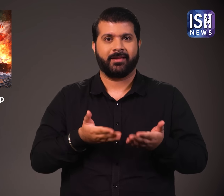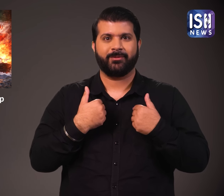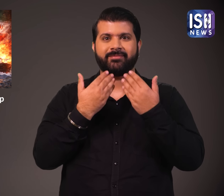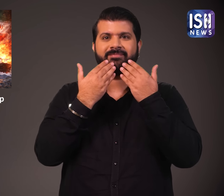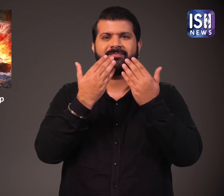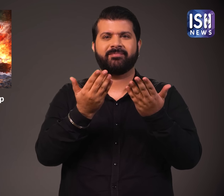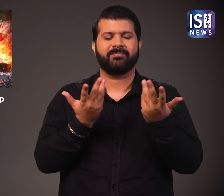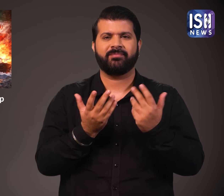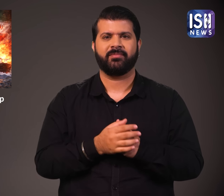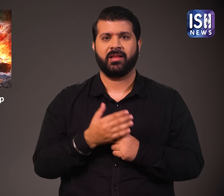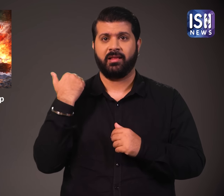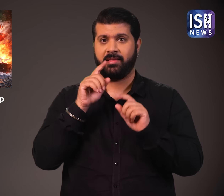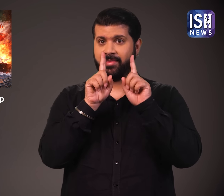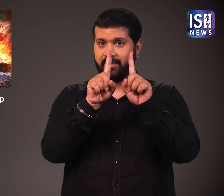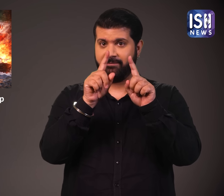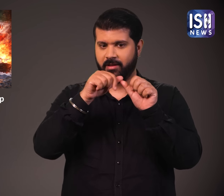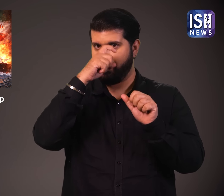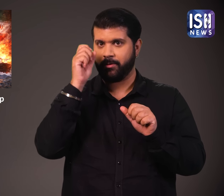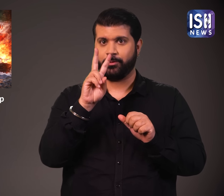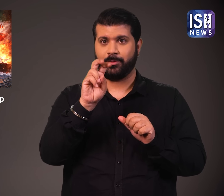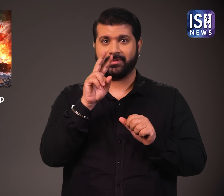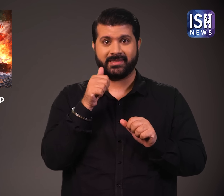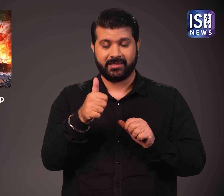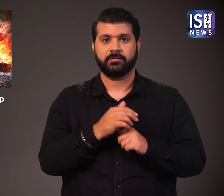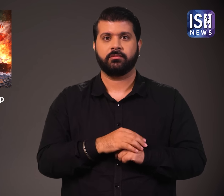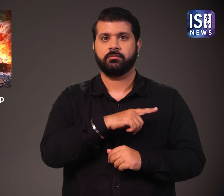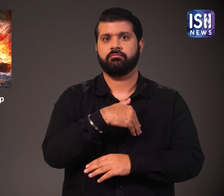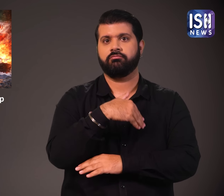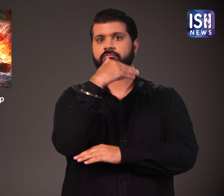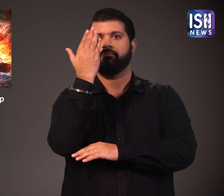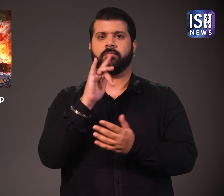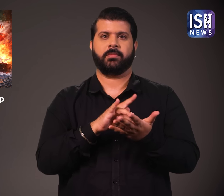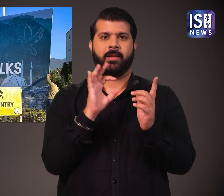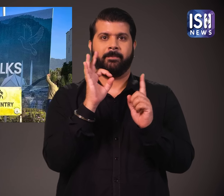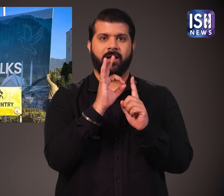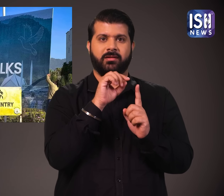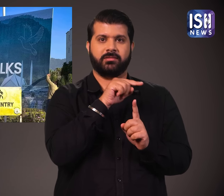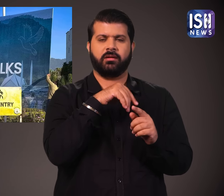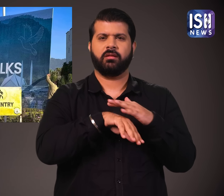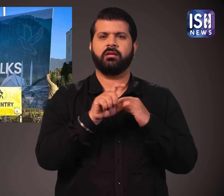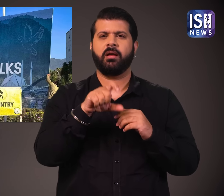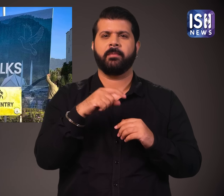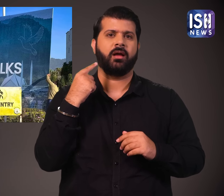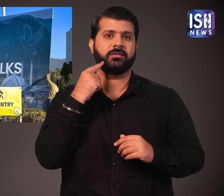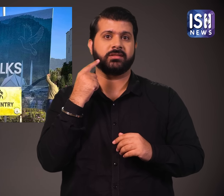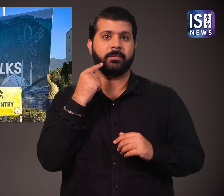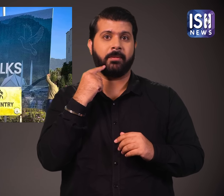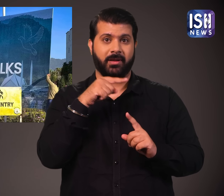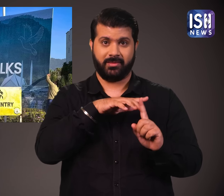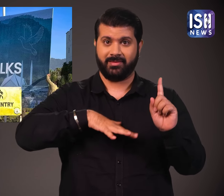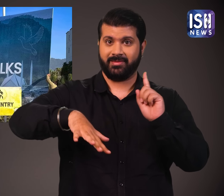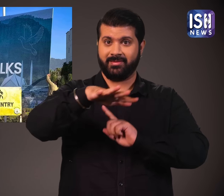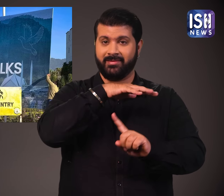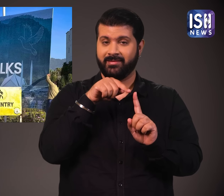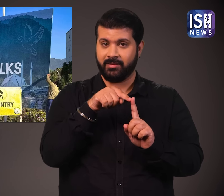Now, on 11th April 2026, a peace talk was held in Islamabad, the capital of Pakistan.